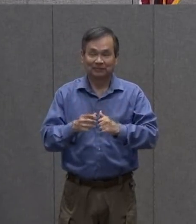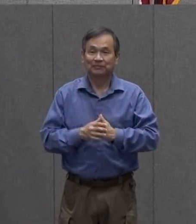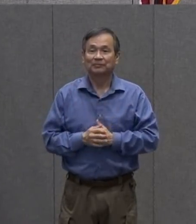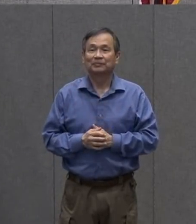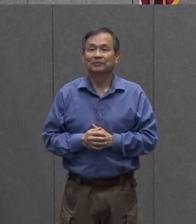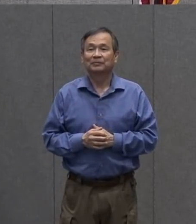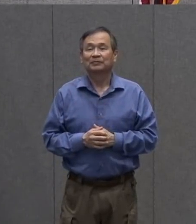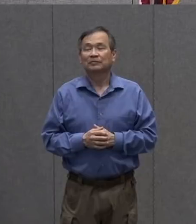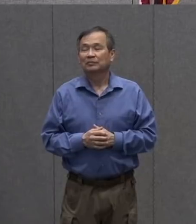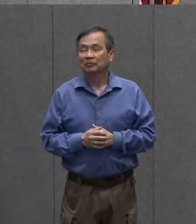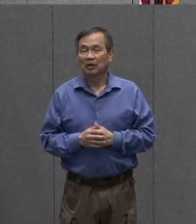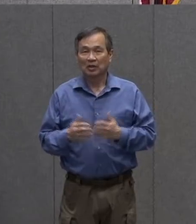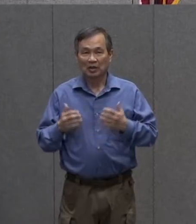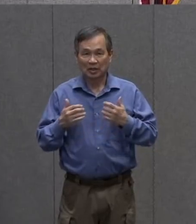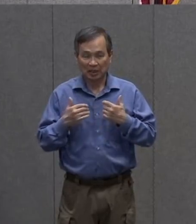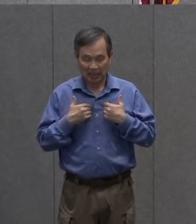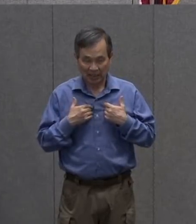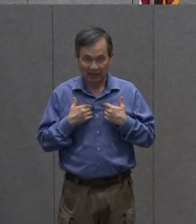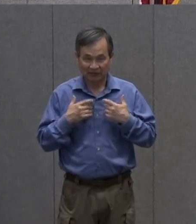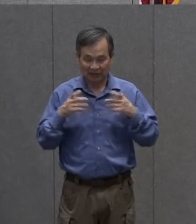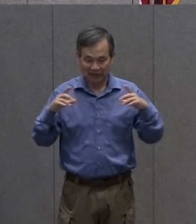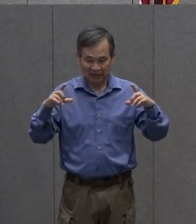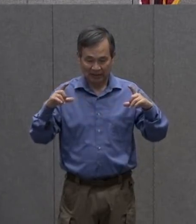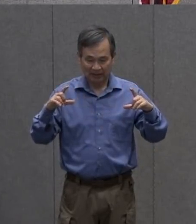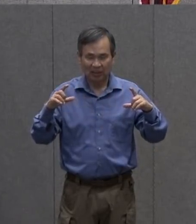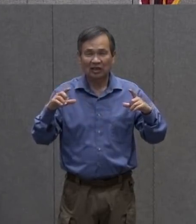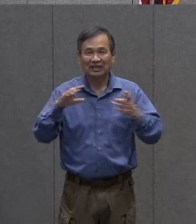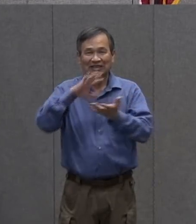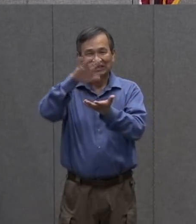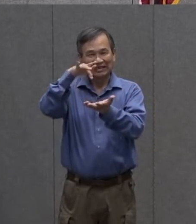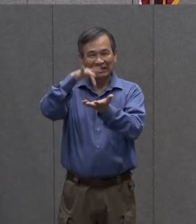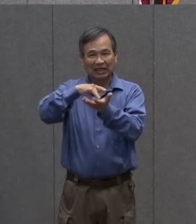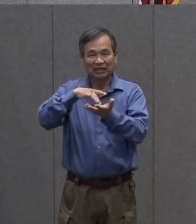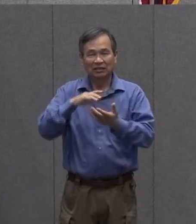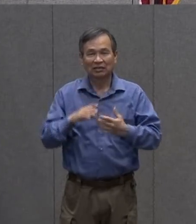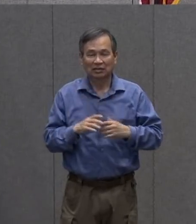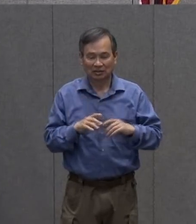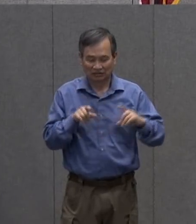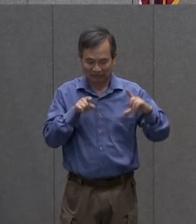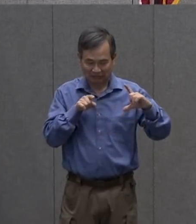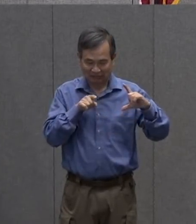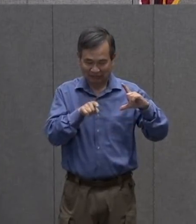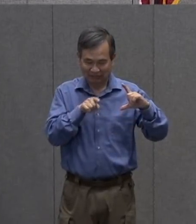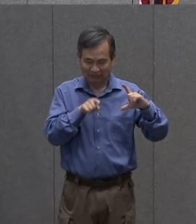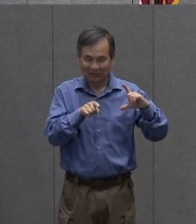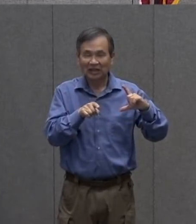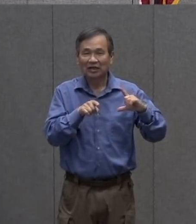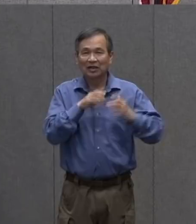We need to find the center of this plate. We need to find the middle because that is going to be